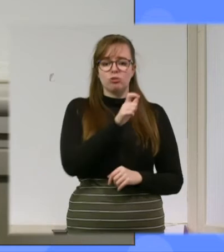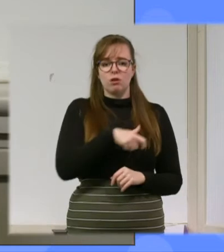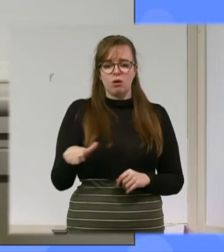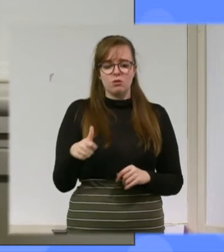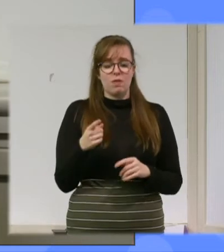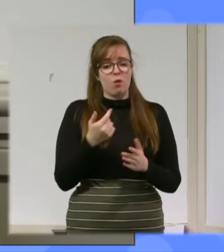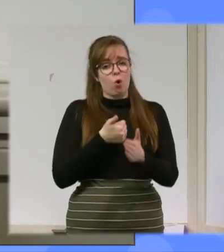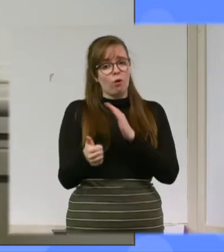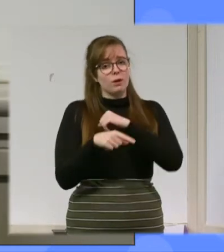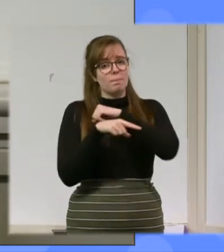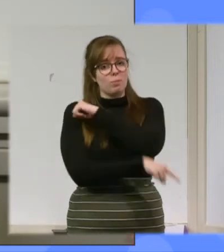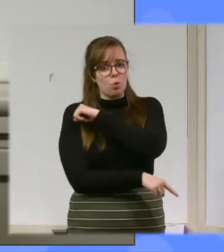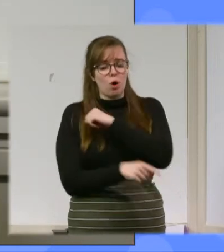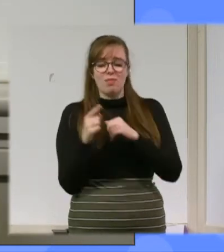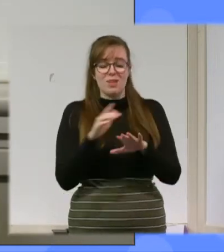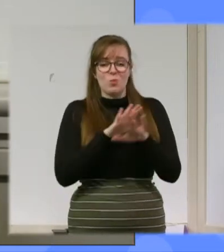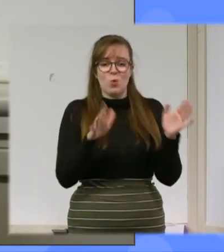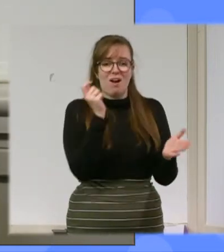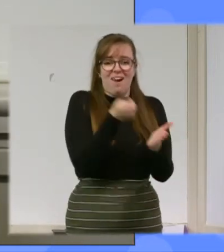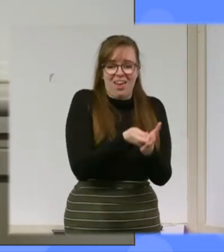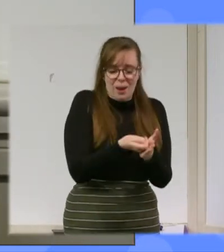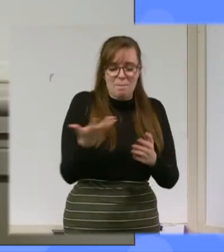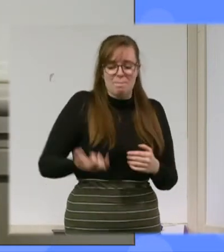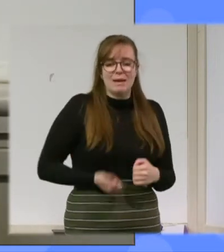pensioners have at least likely to claim patient credit and so when we've had